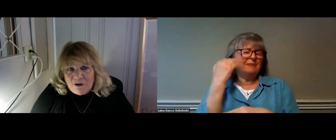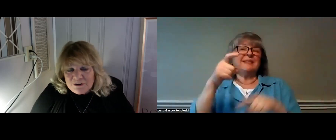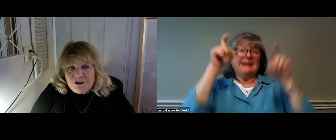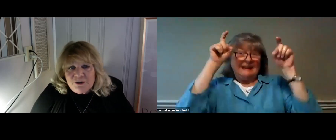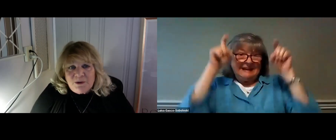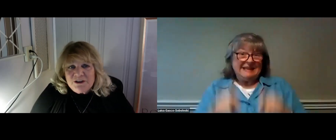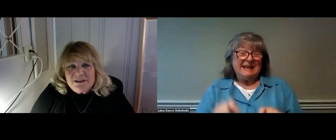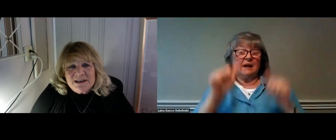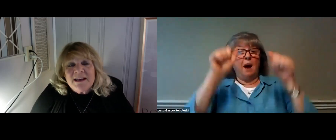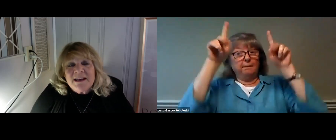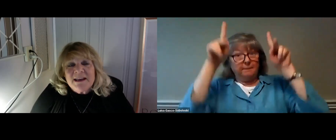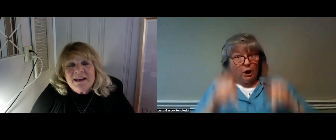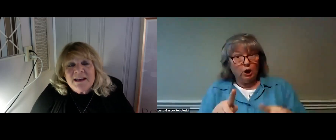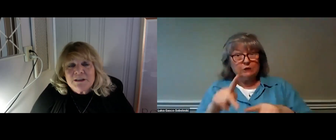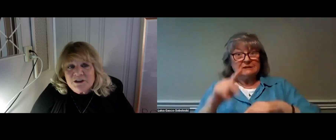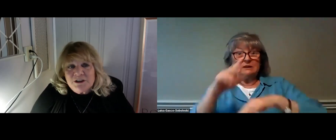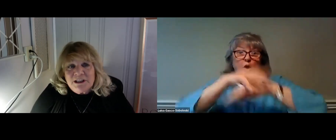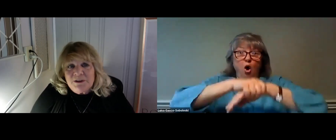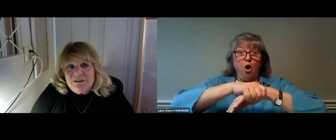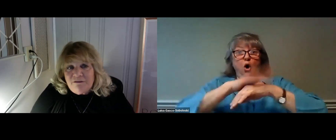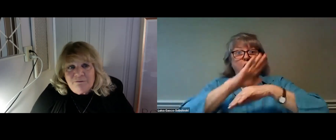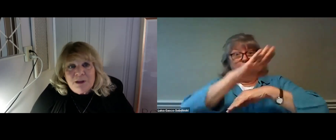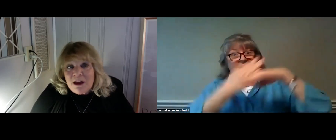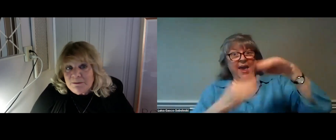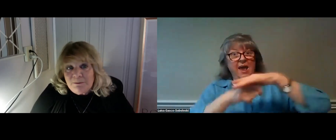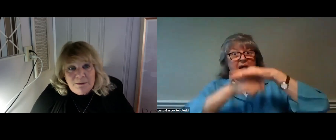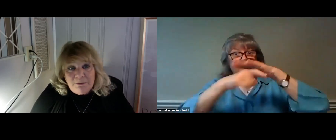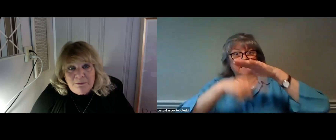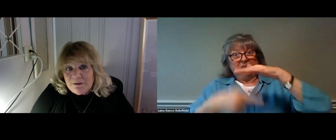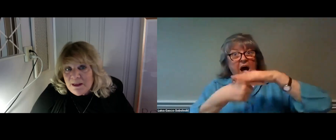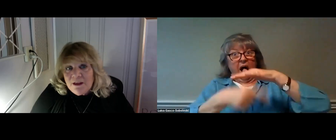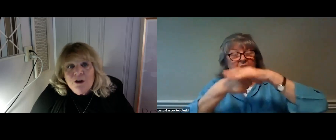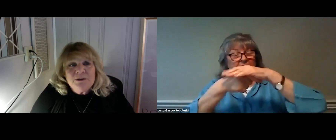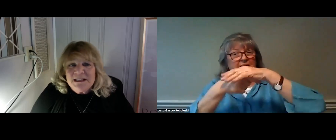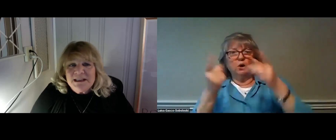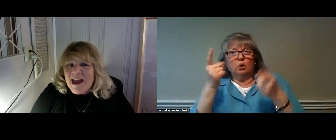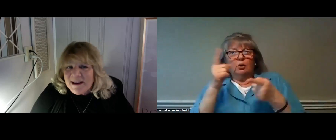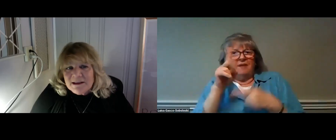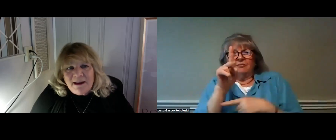situations and again, especially, with deaf-blind people who need tactile signing.